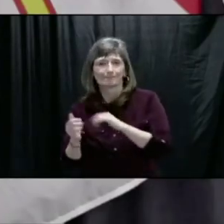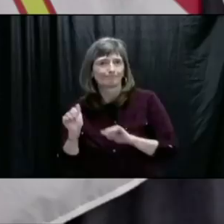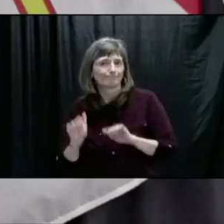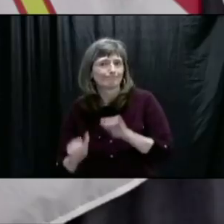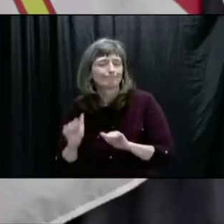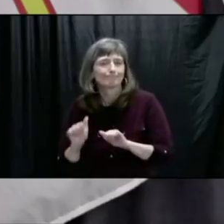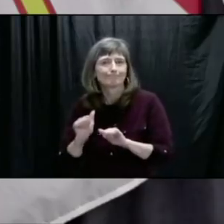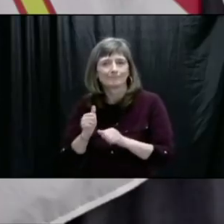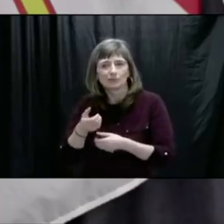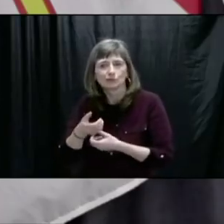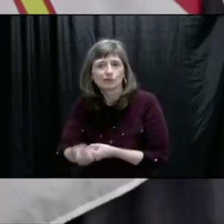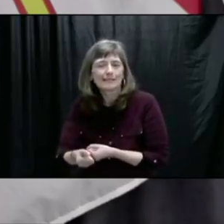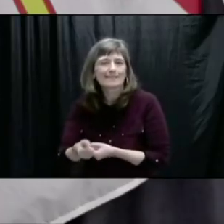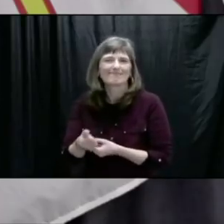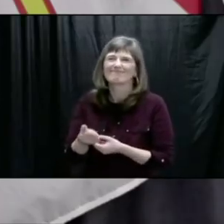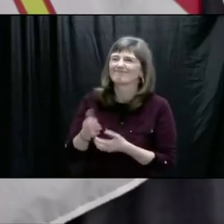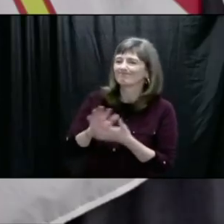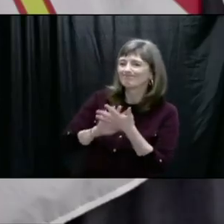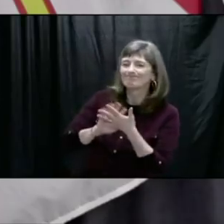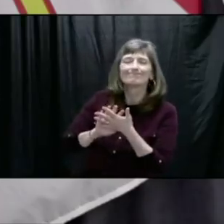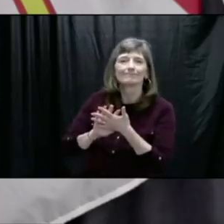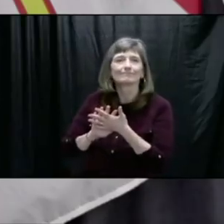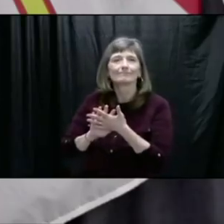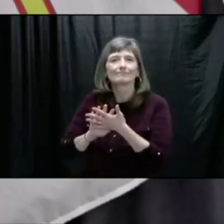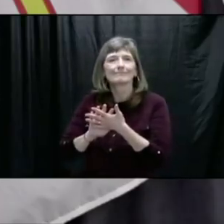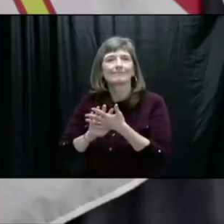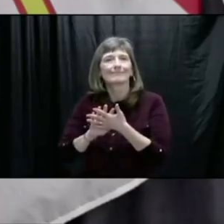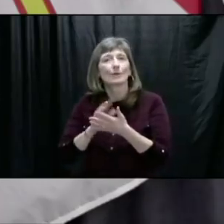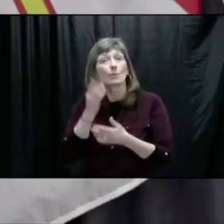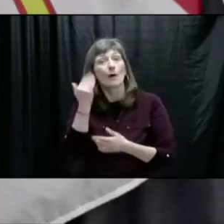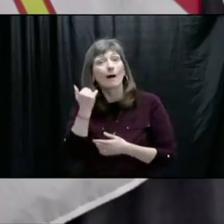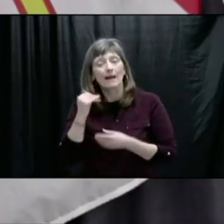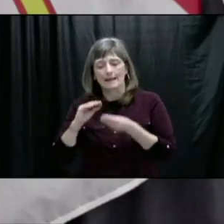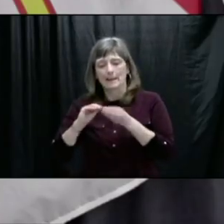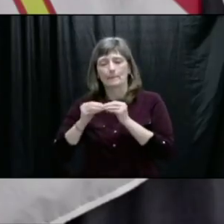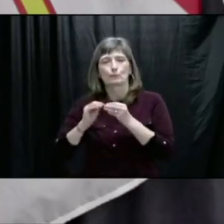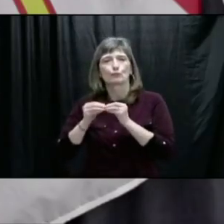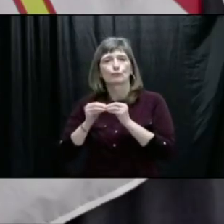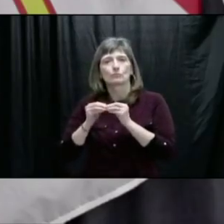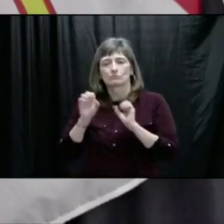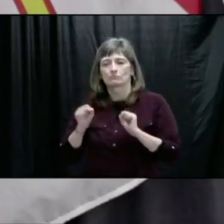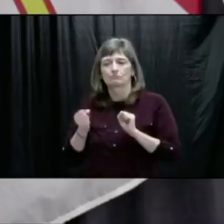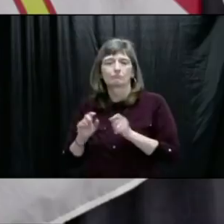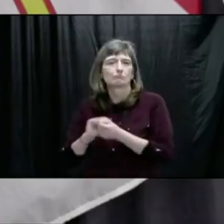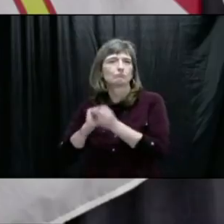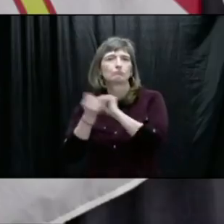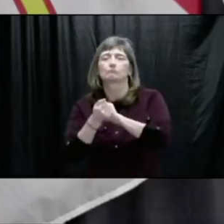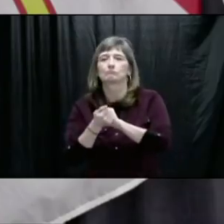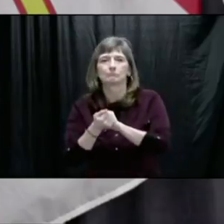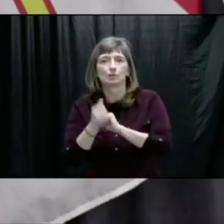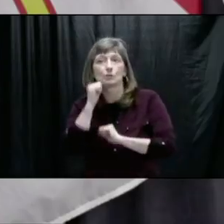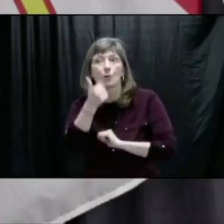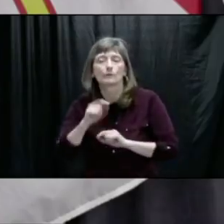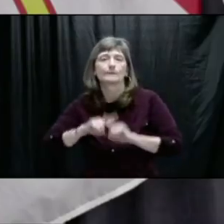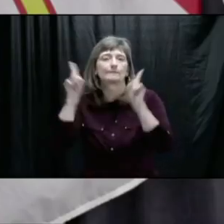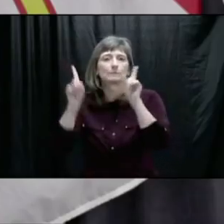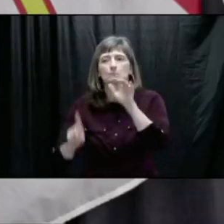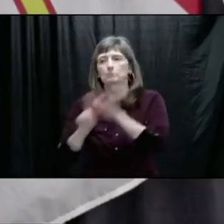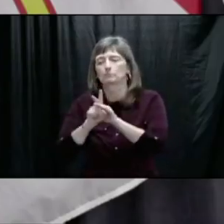CERTAINTY IN PREDICTIONS, THE INFORMATION WE HAVE IS BASED ON DATA AND THAT CAN OF COURSE